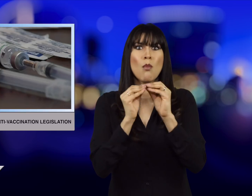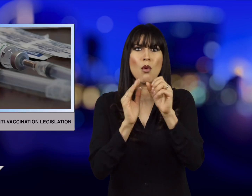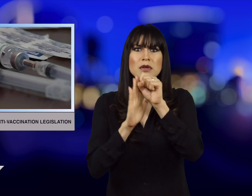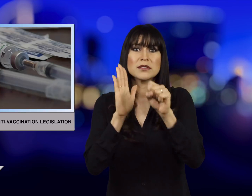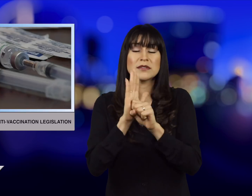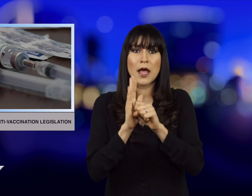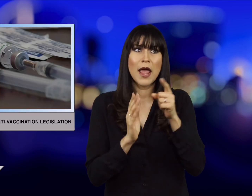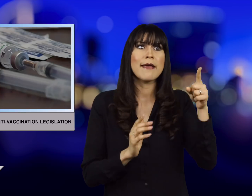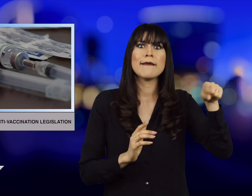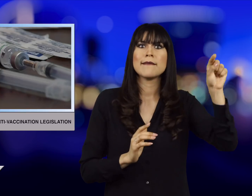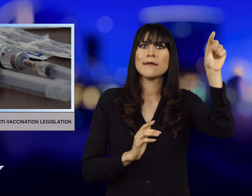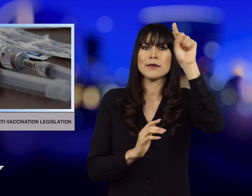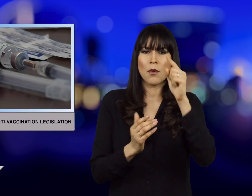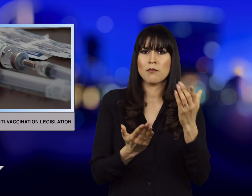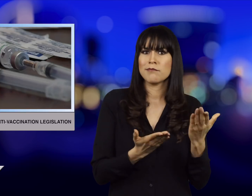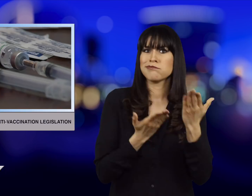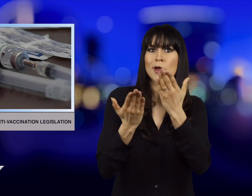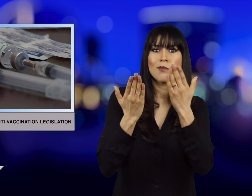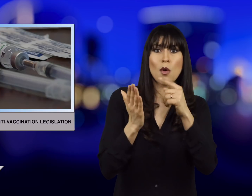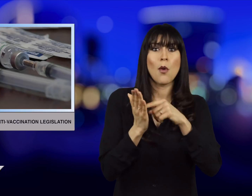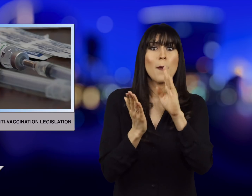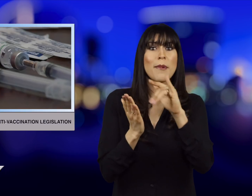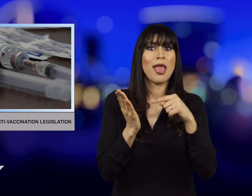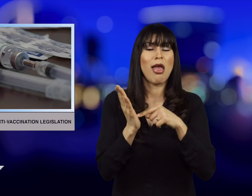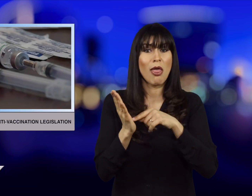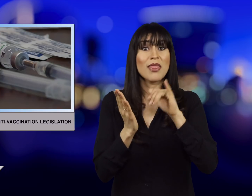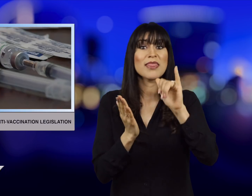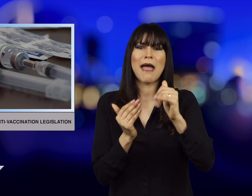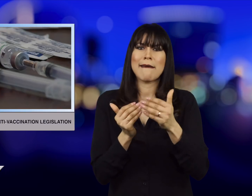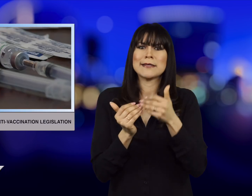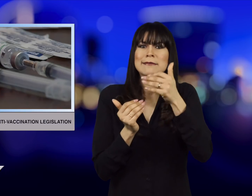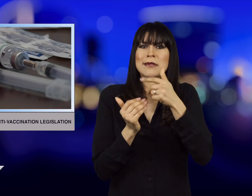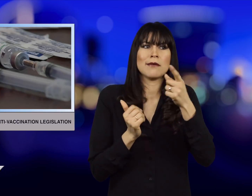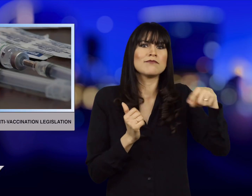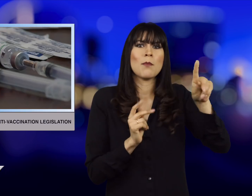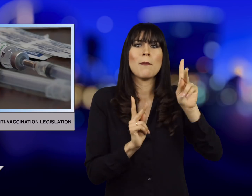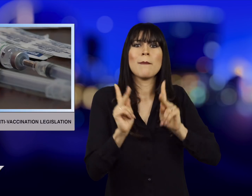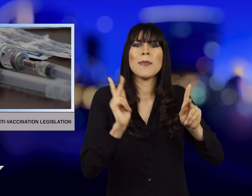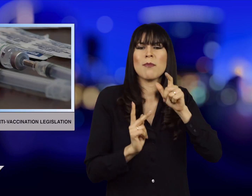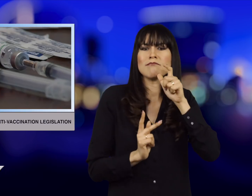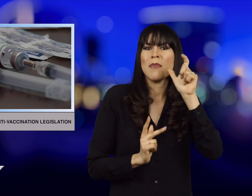And yet more and more states are introducing bills that could make it easier for people